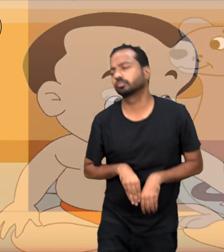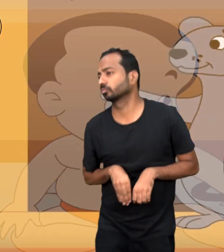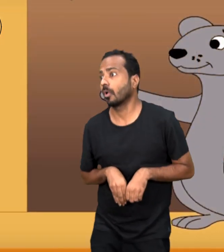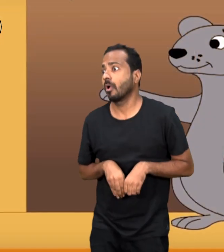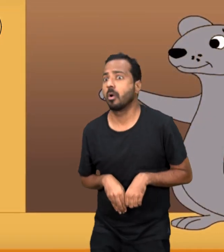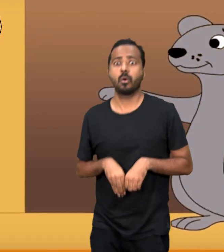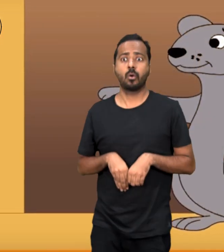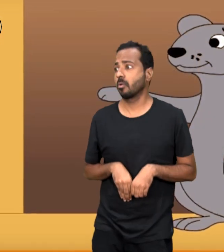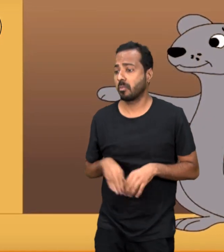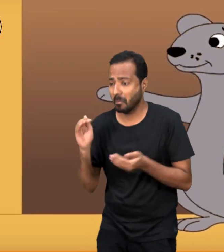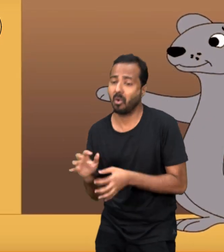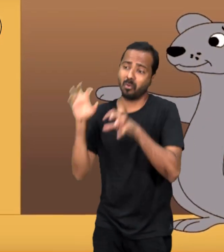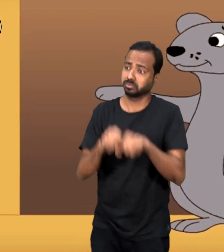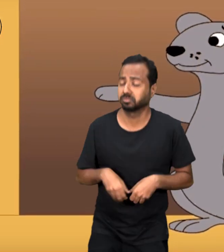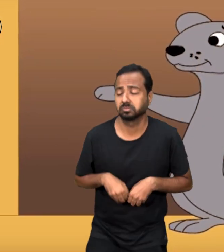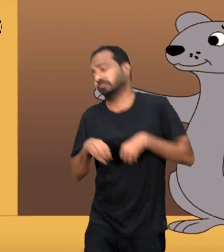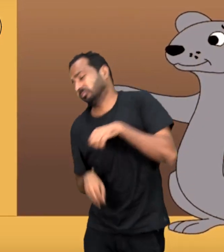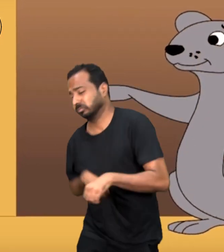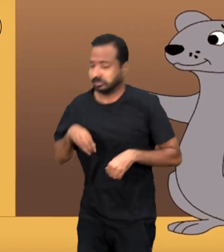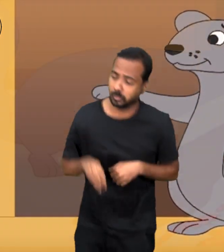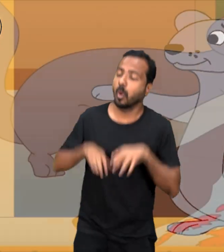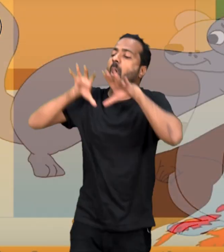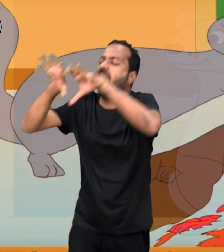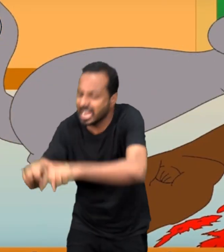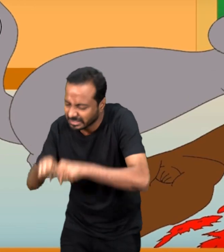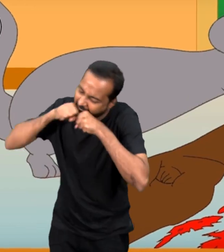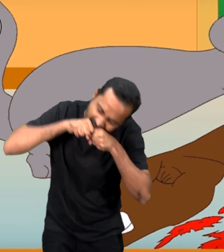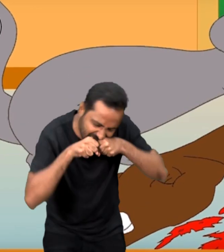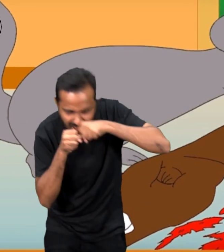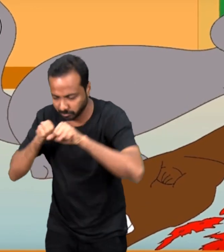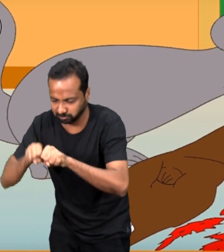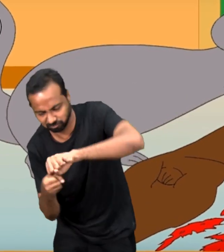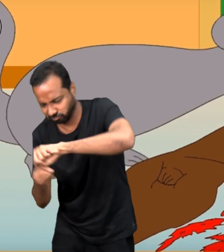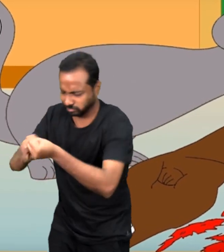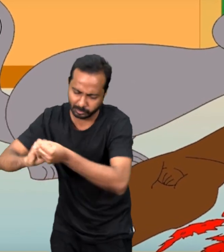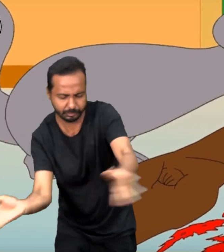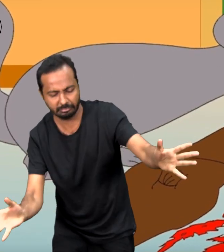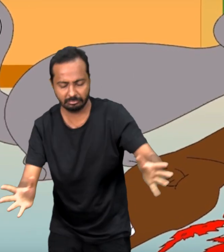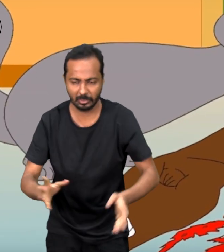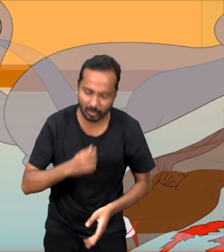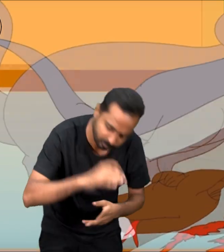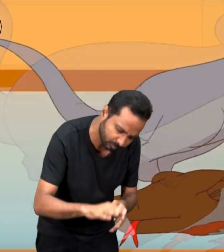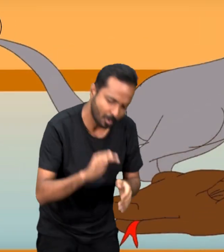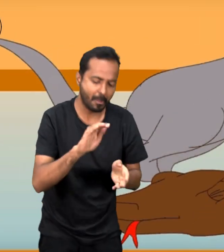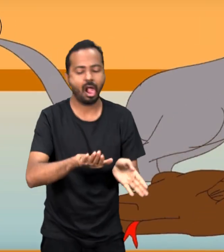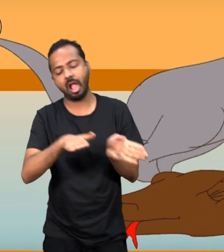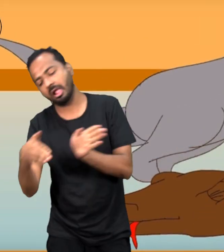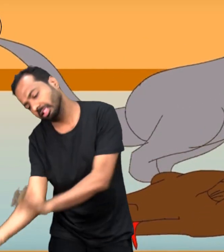Mongoose saw the snake and thought I have to save the child. Mongoose catched the snake, bit it and threw it outside.